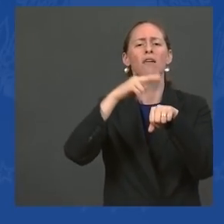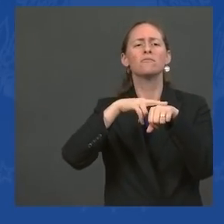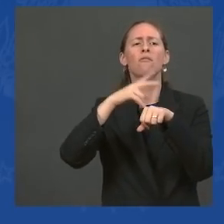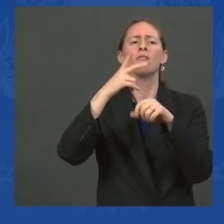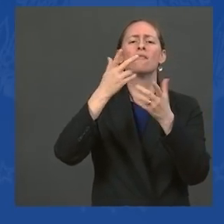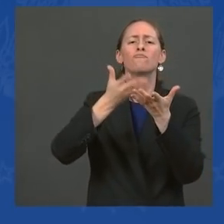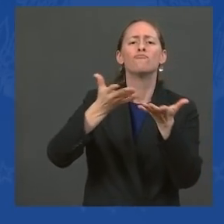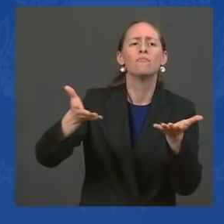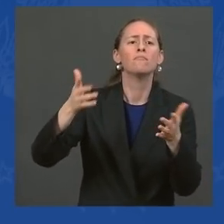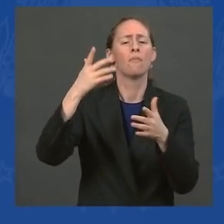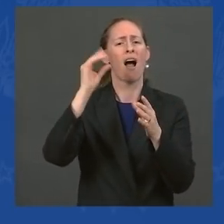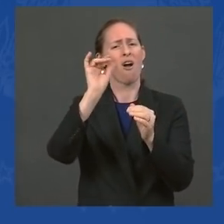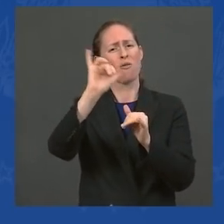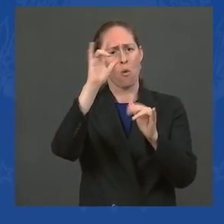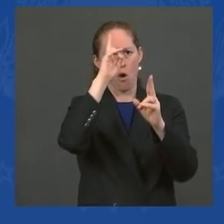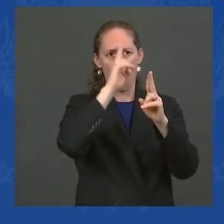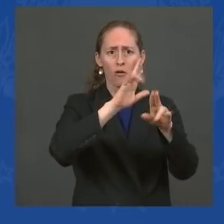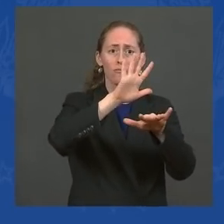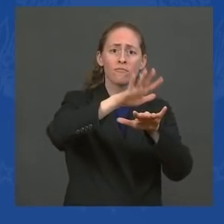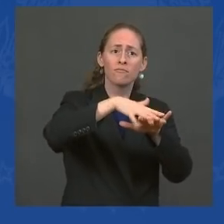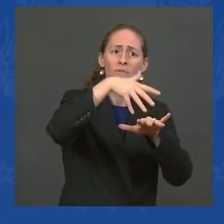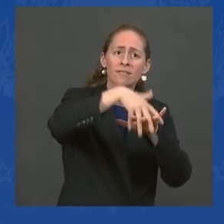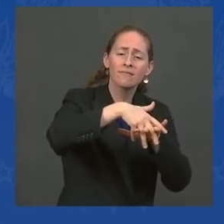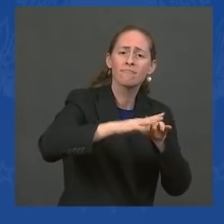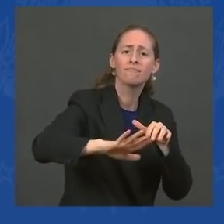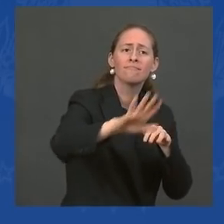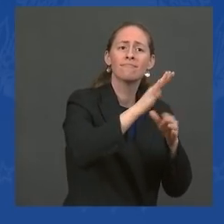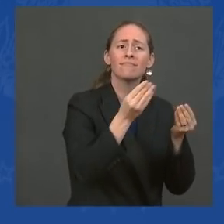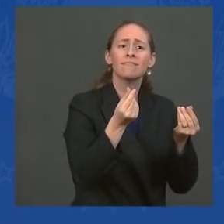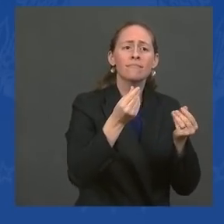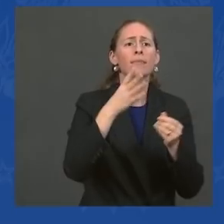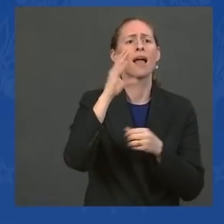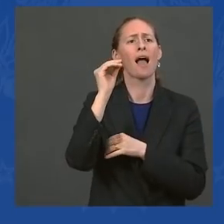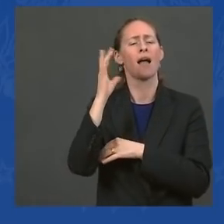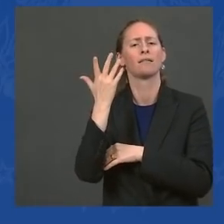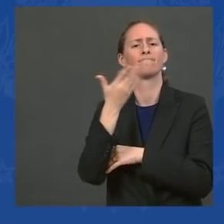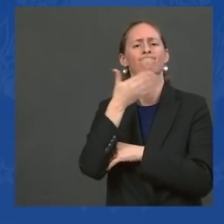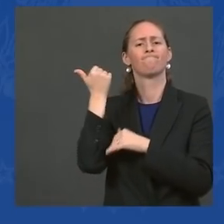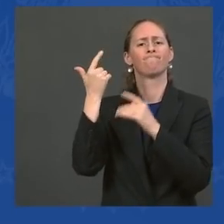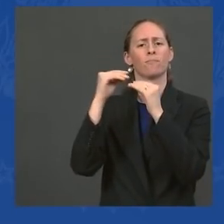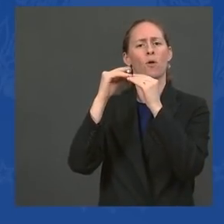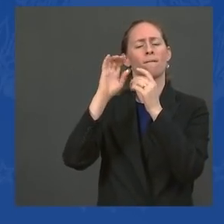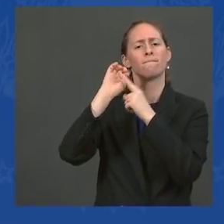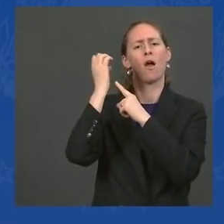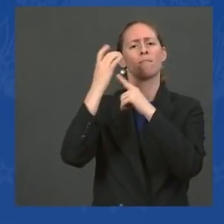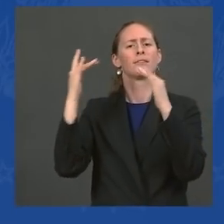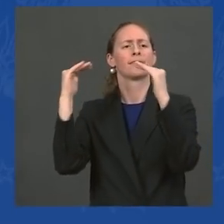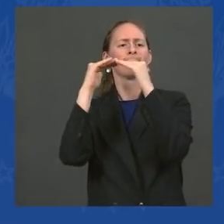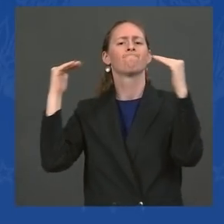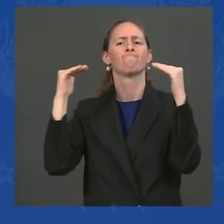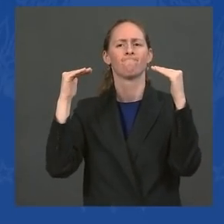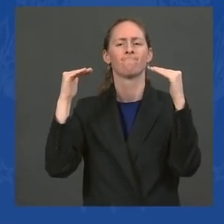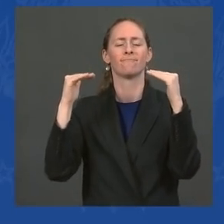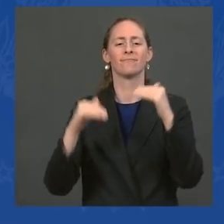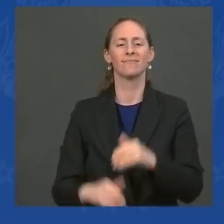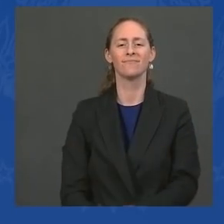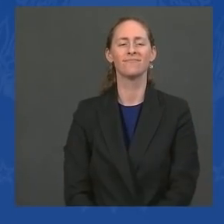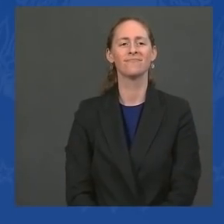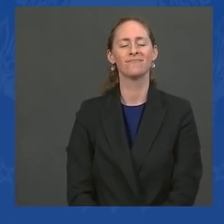and to advance environmental justice. Present Biden's conservation agenda is also a critical part